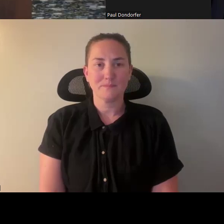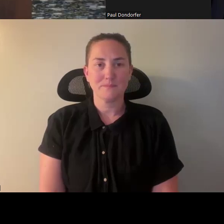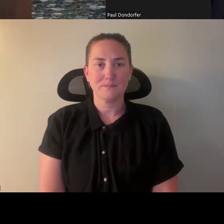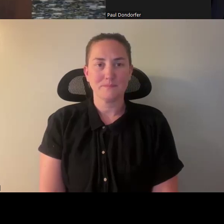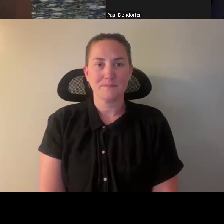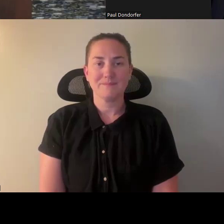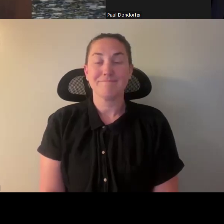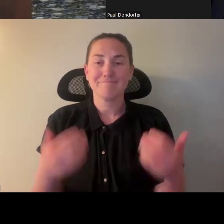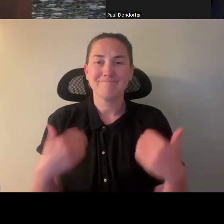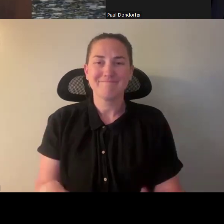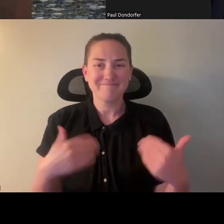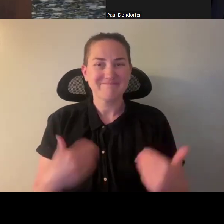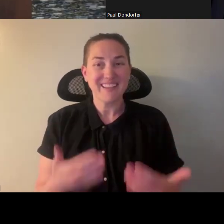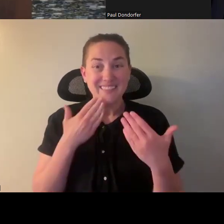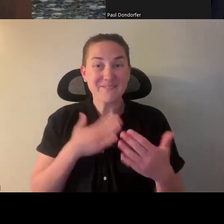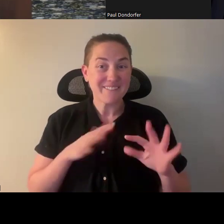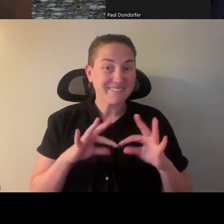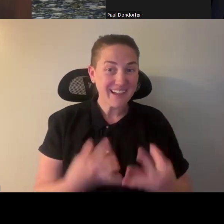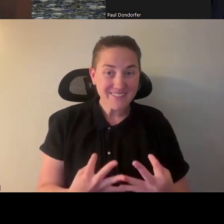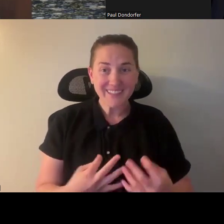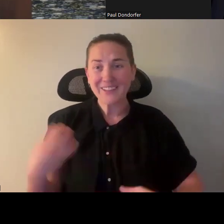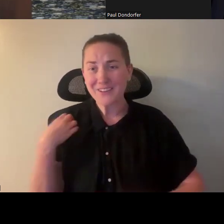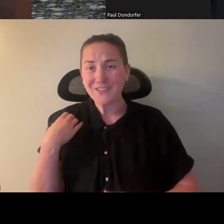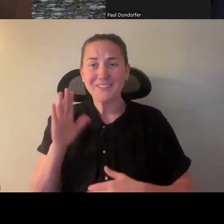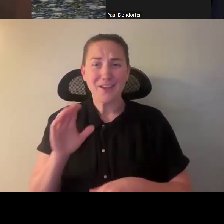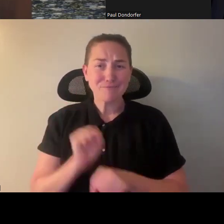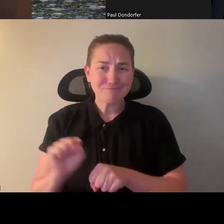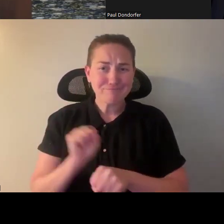I want to thank my uh family and coaches for all the hard work they uh put into me